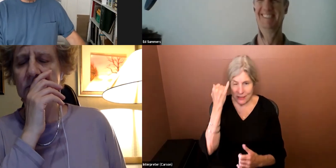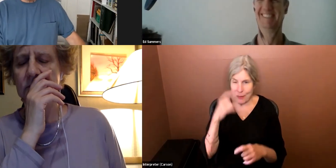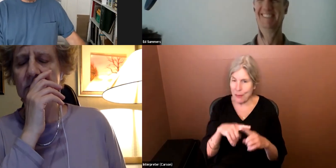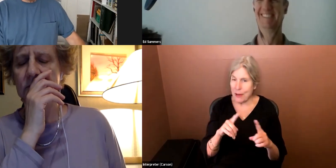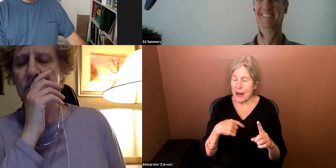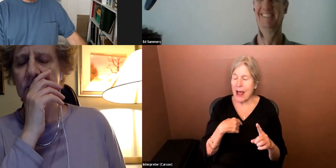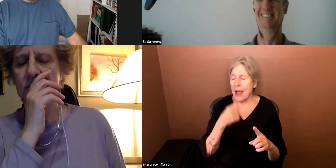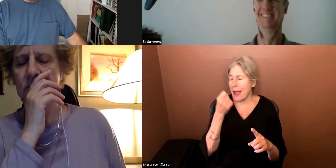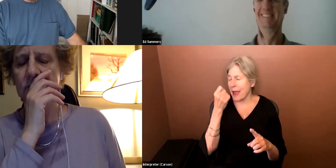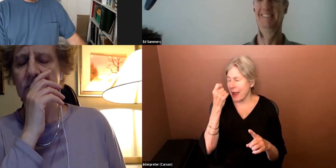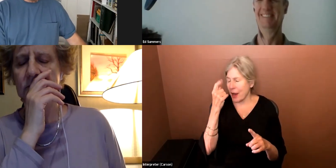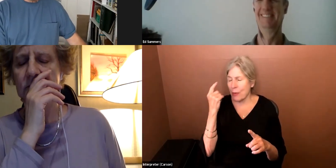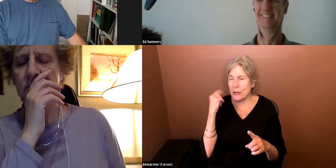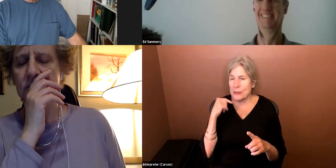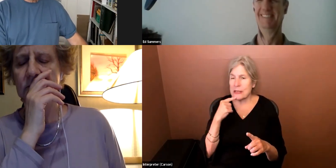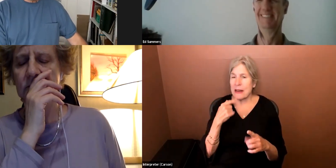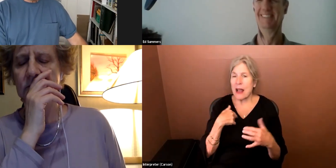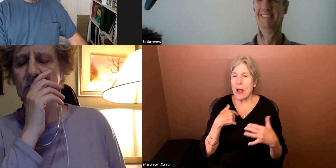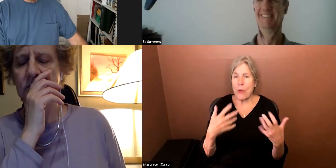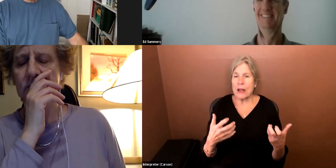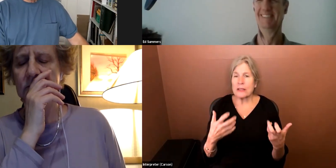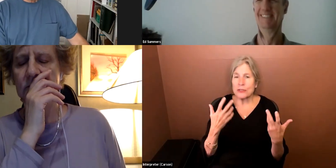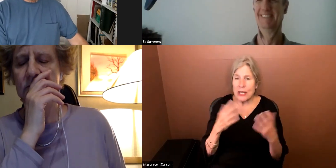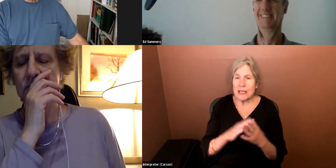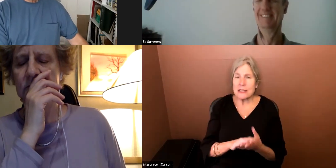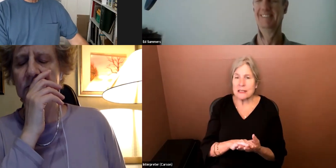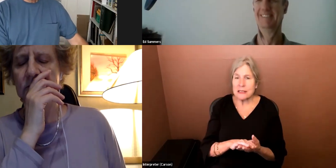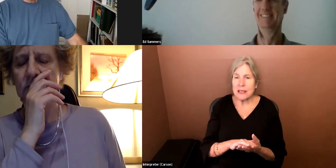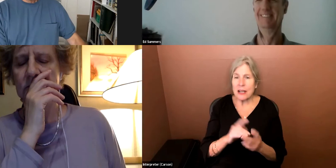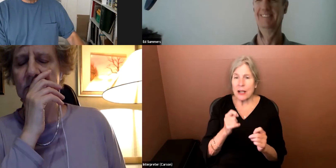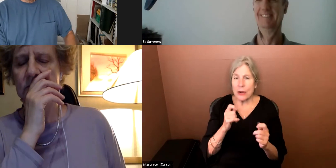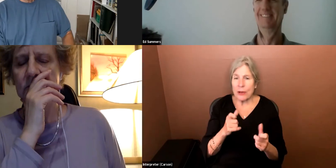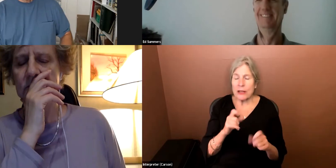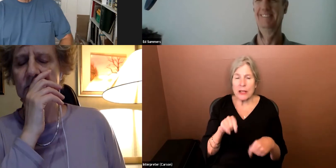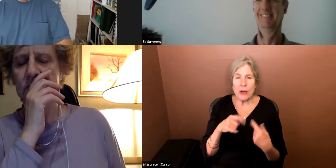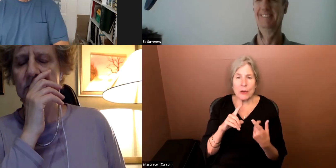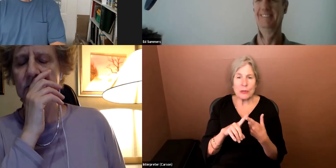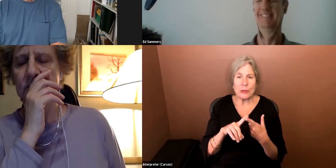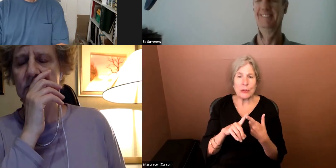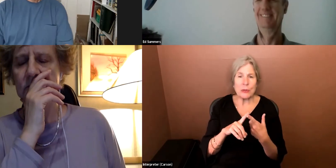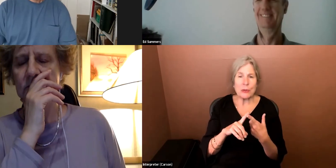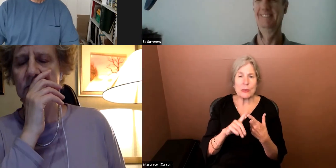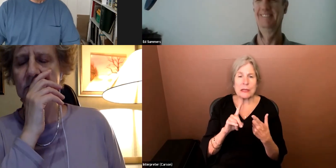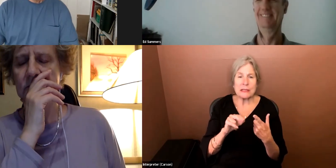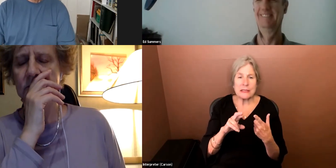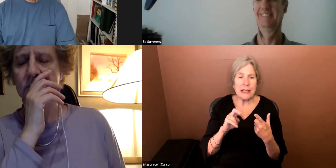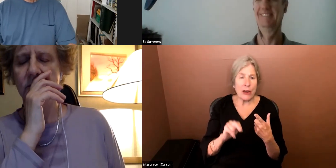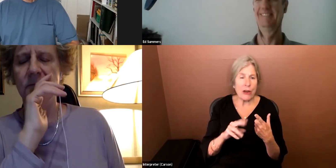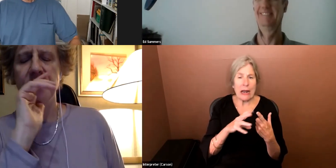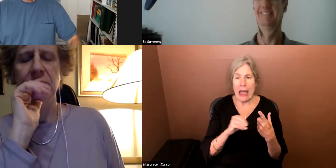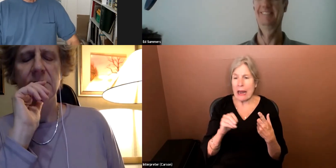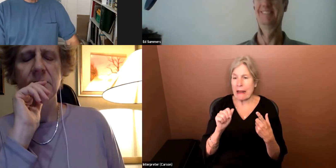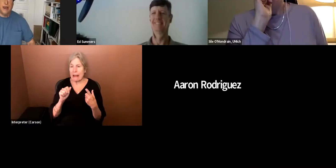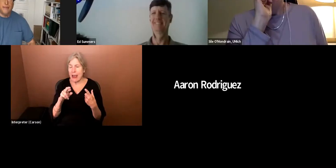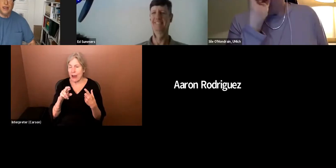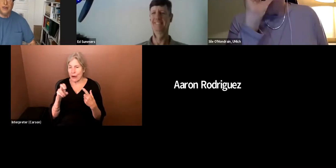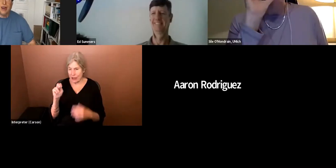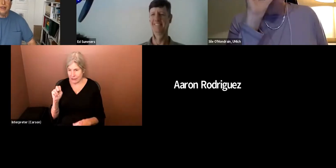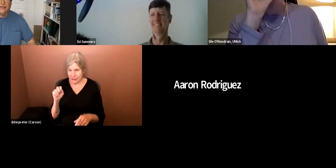saying. I want to just quickly go to Darren and Aaron, the Batman and robin